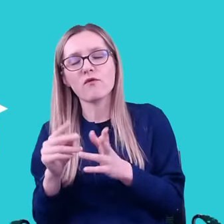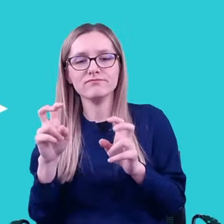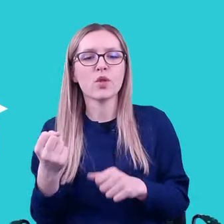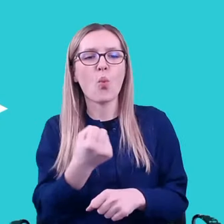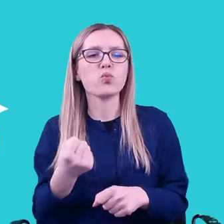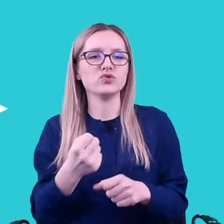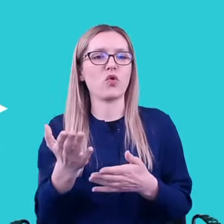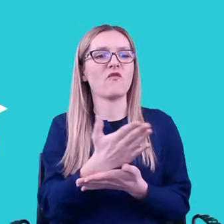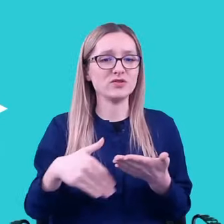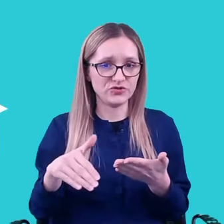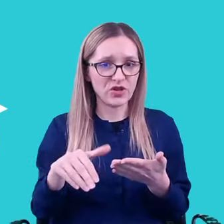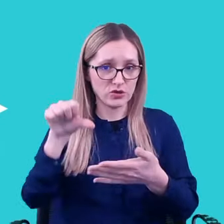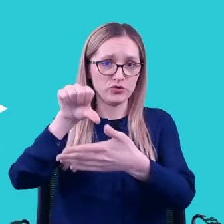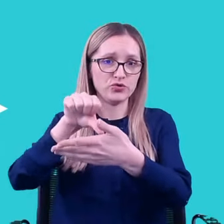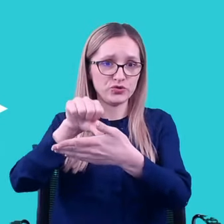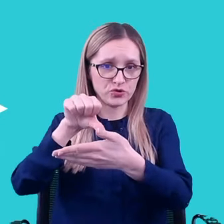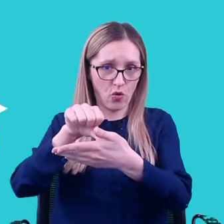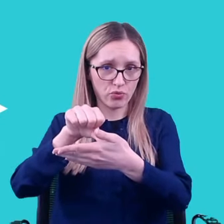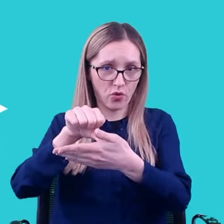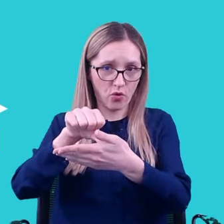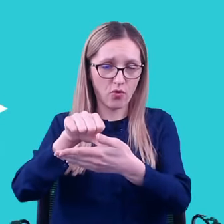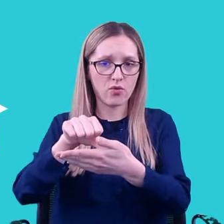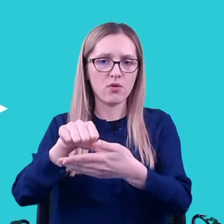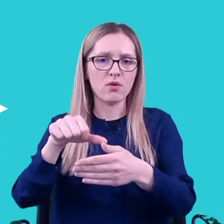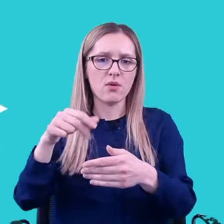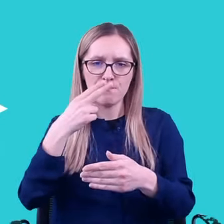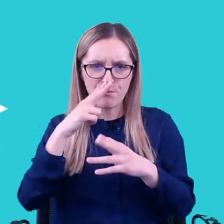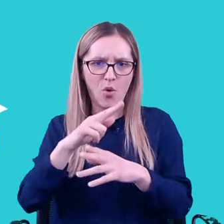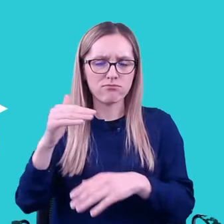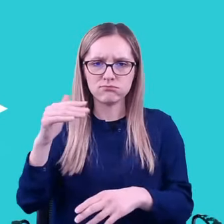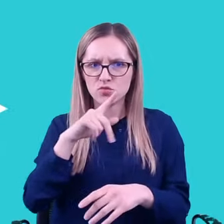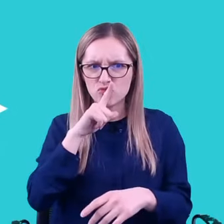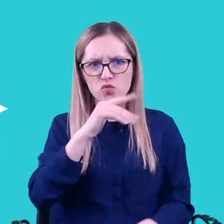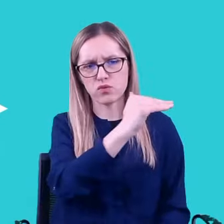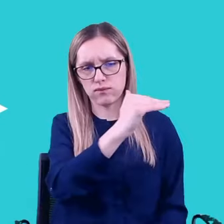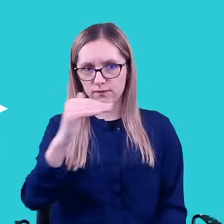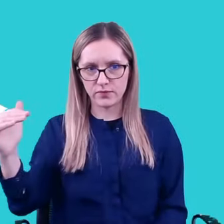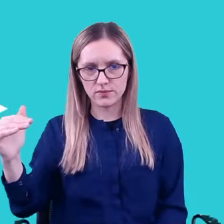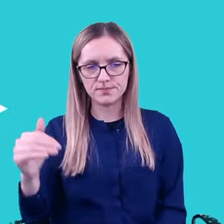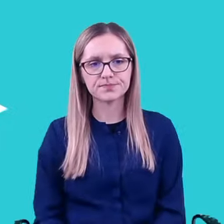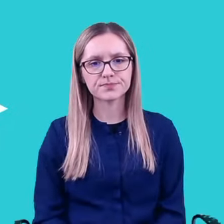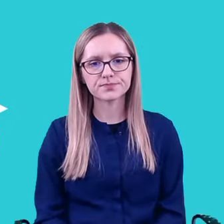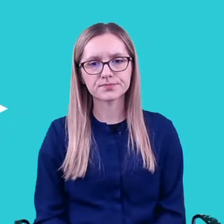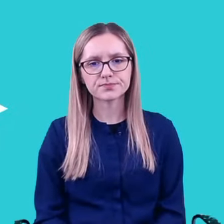and can model it as a straight line. There we find an optimal point.